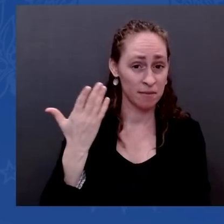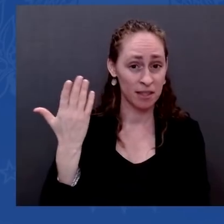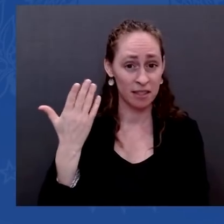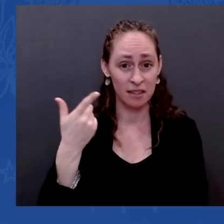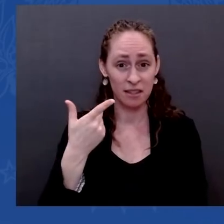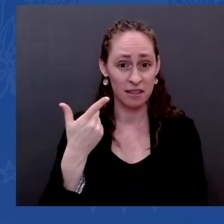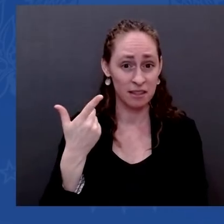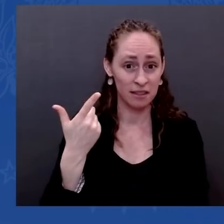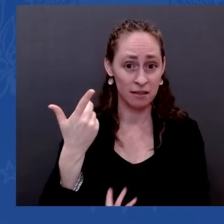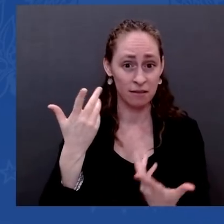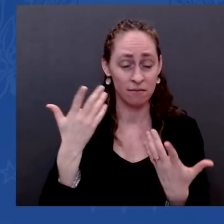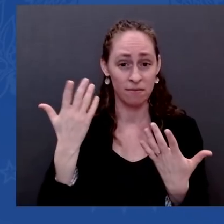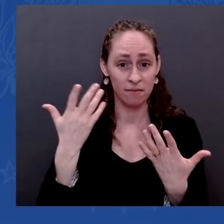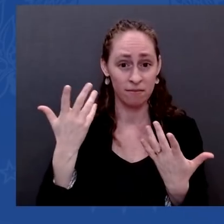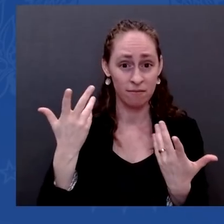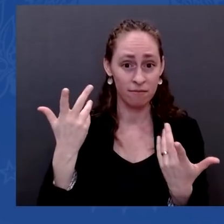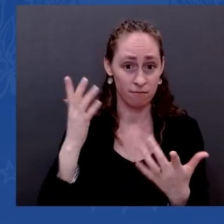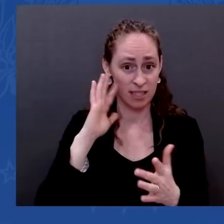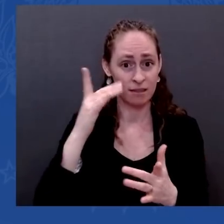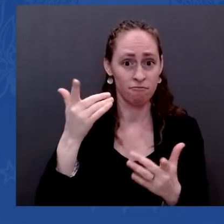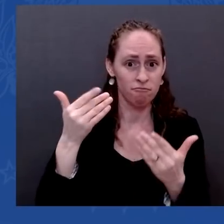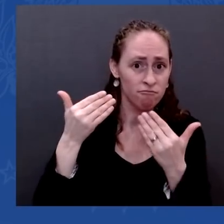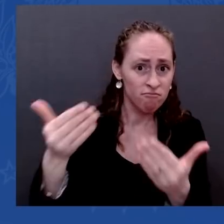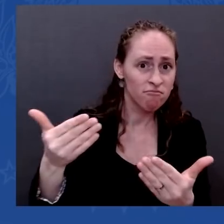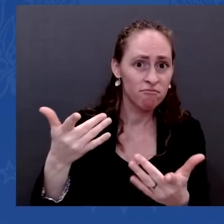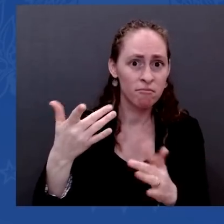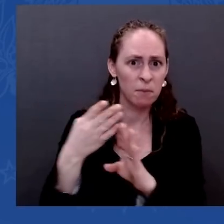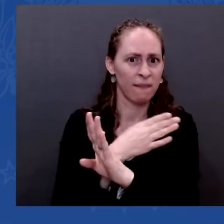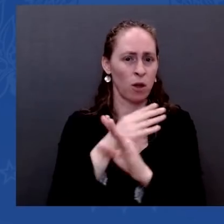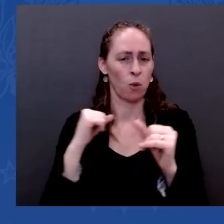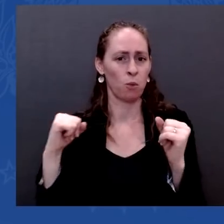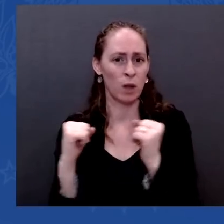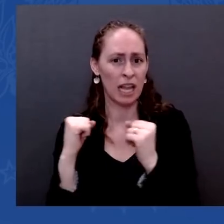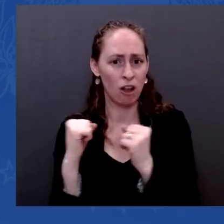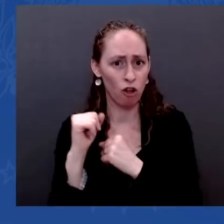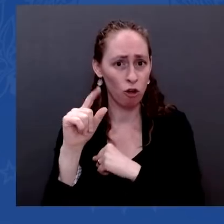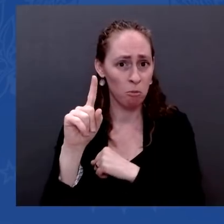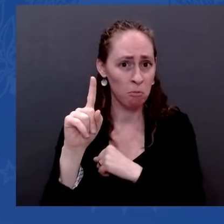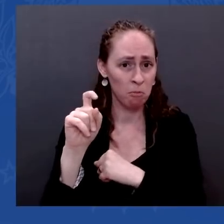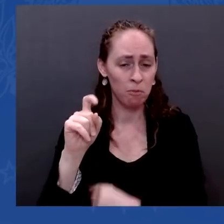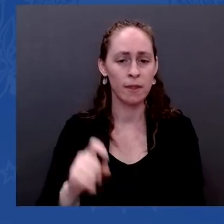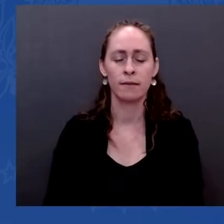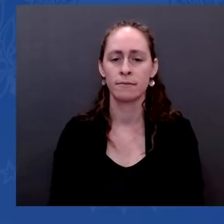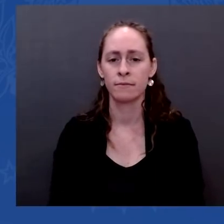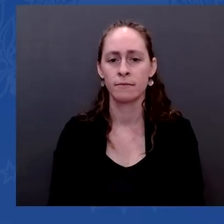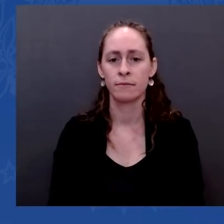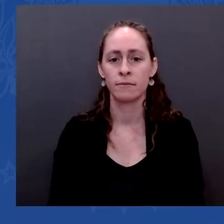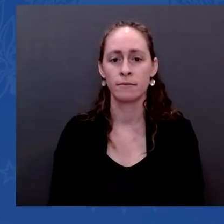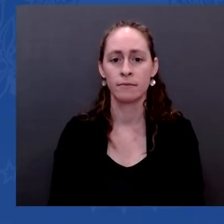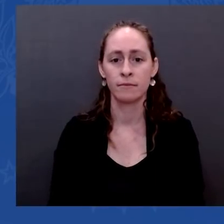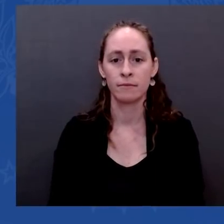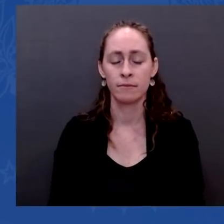Do you think that they should leave the country? President Biden: Well, I've had discussions -- numerous discussions with the --